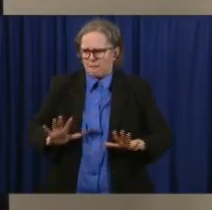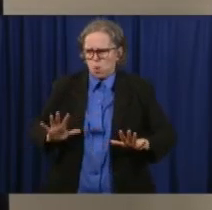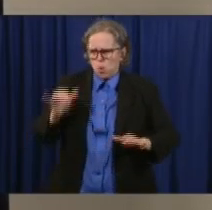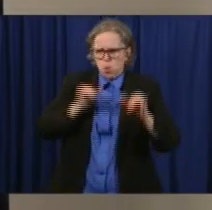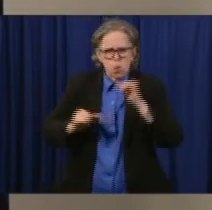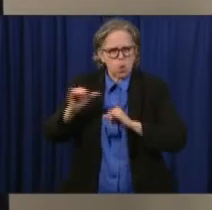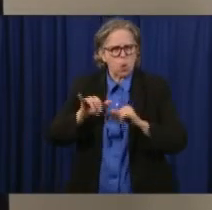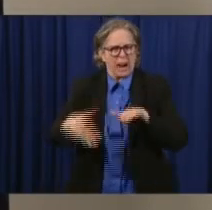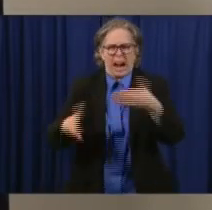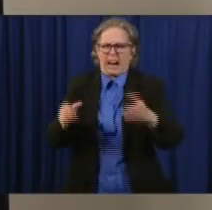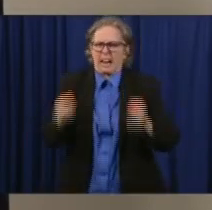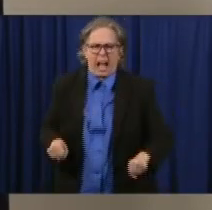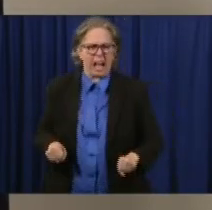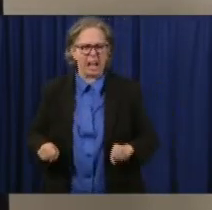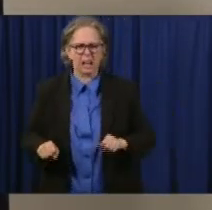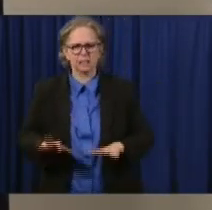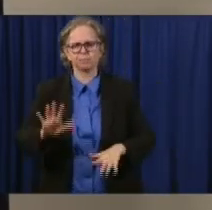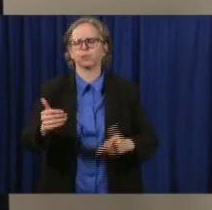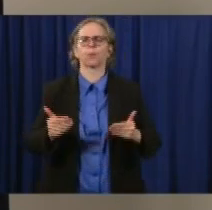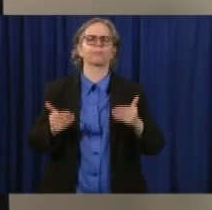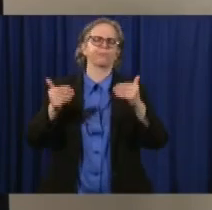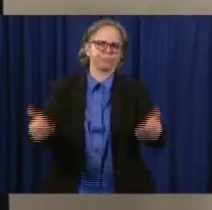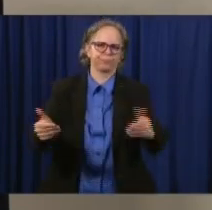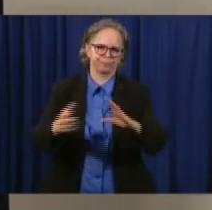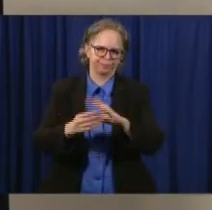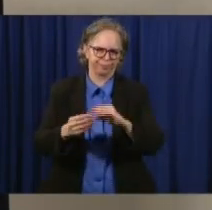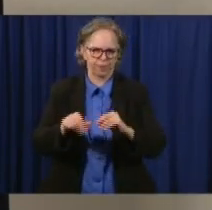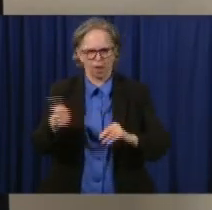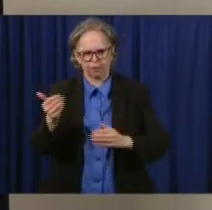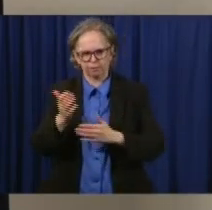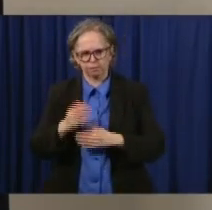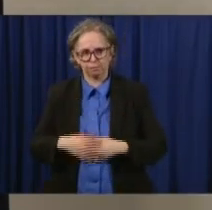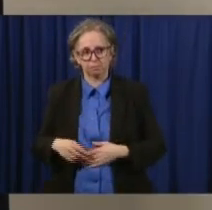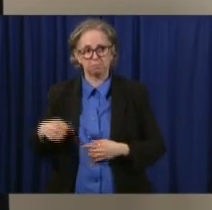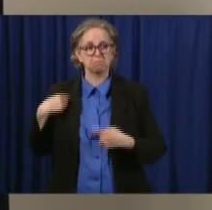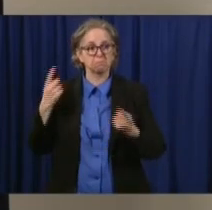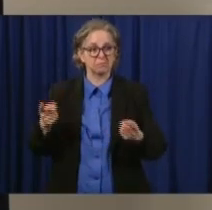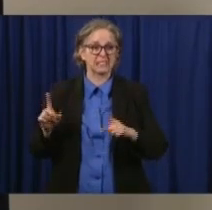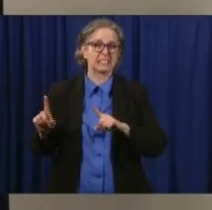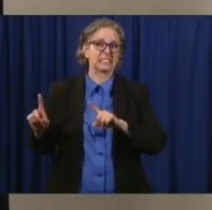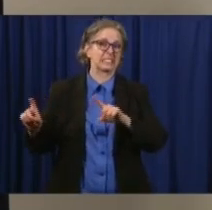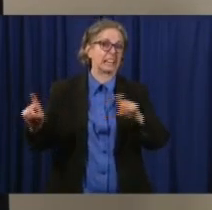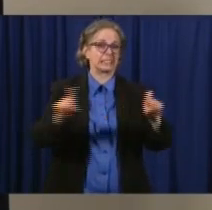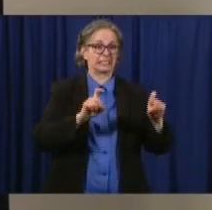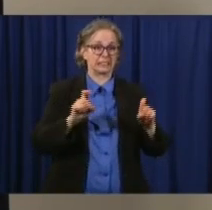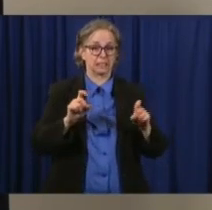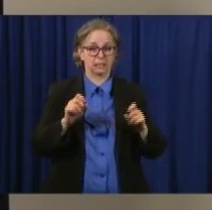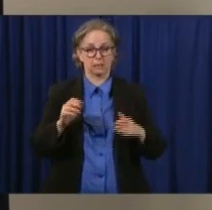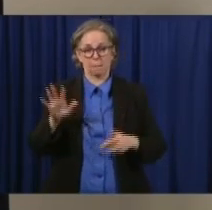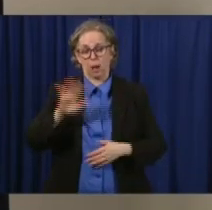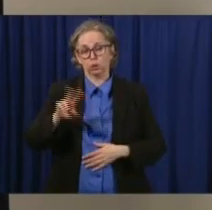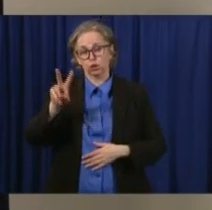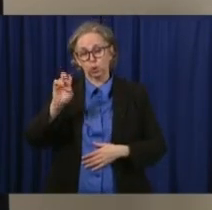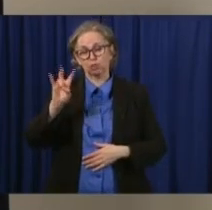WHICH IS HOW SICK PEOPLE CAN GET AND MAKES US REMEMBER HOW VERY CAREFUL WE DO HAVE TO BE.